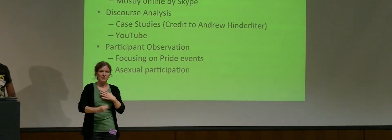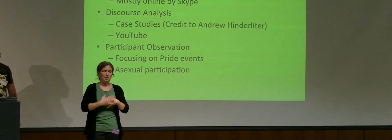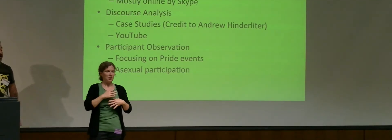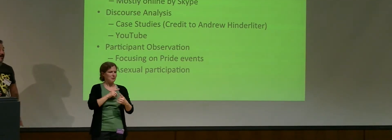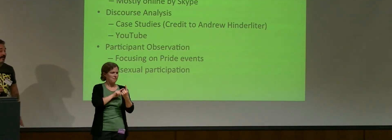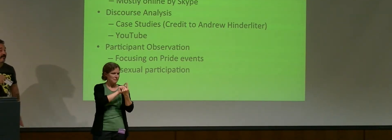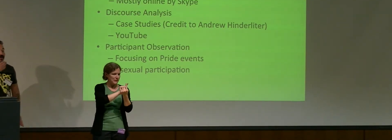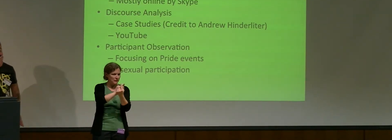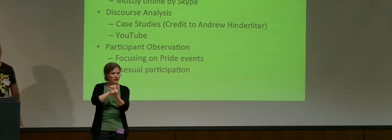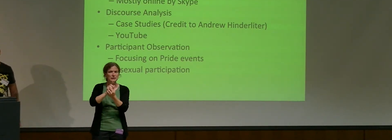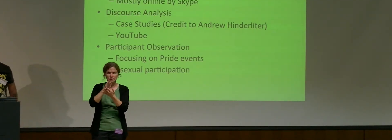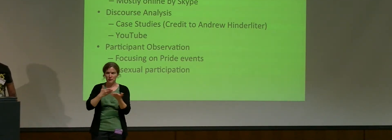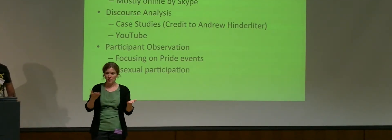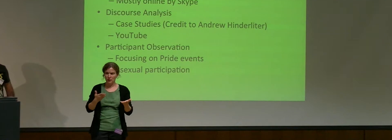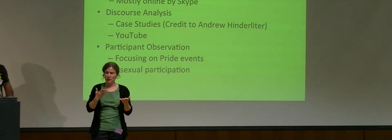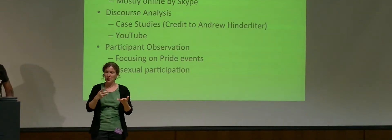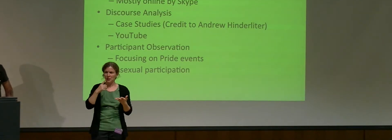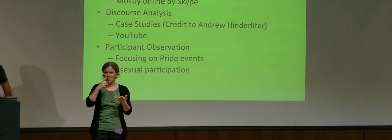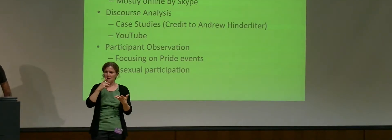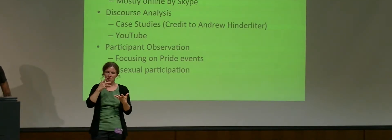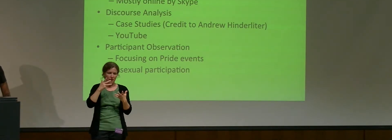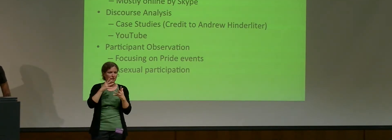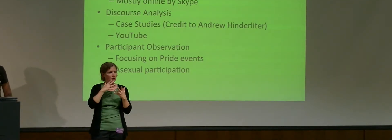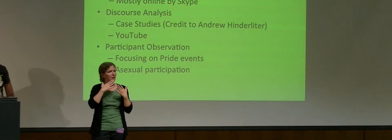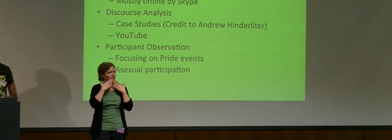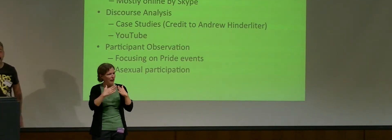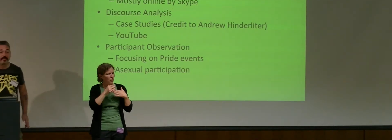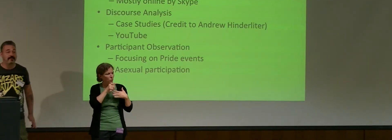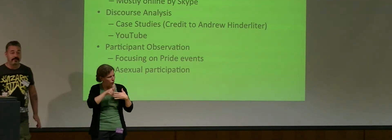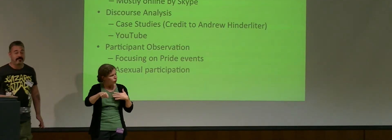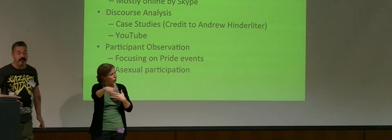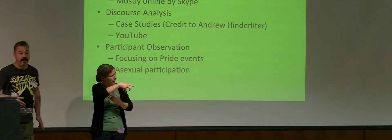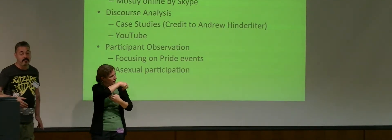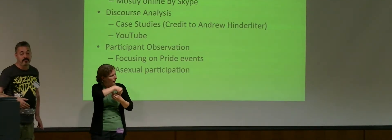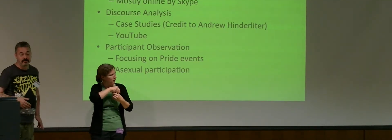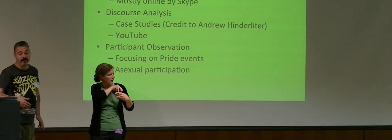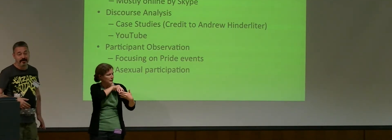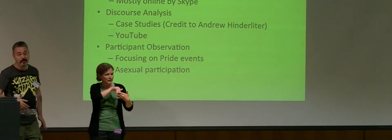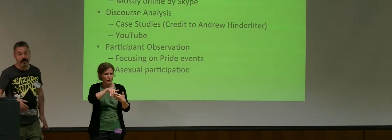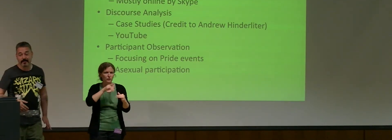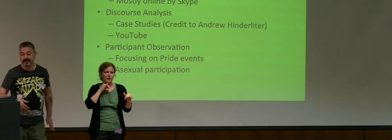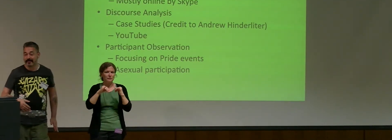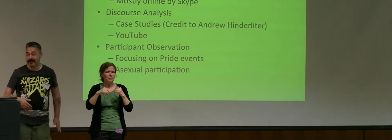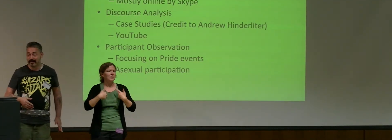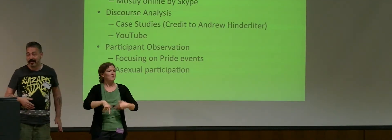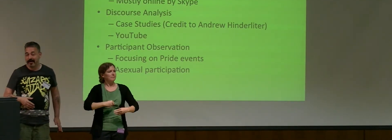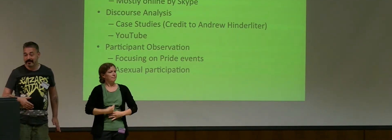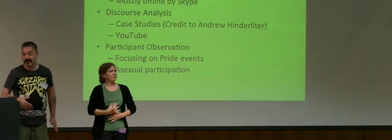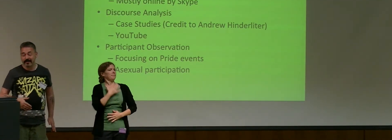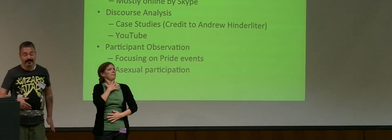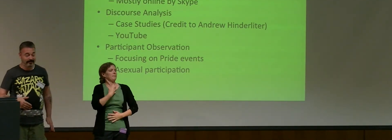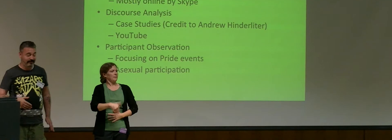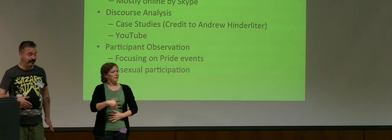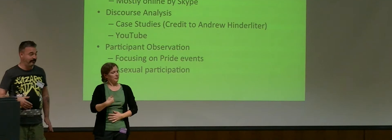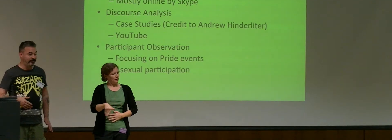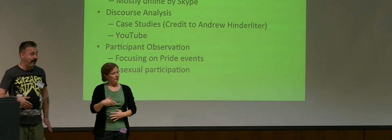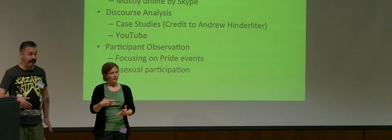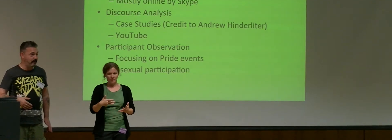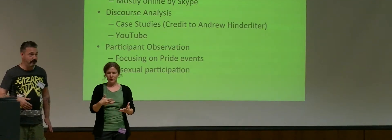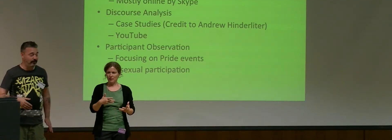and I’d like to say thank you to them because it has been truly inspiring